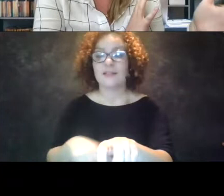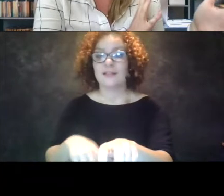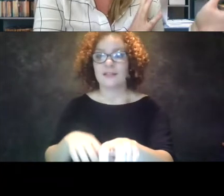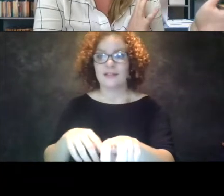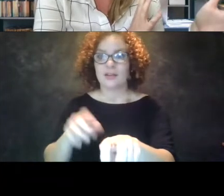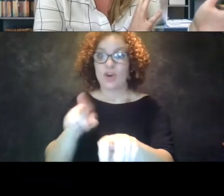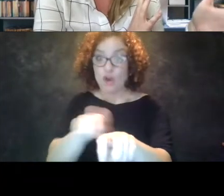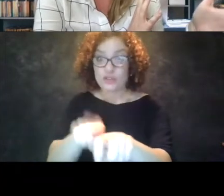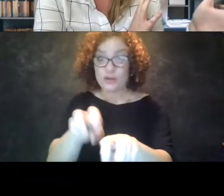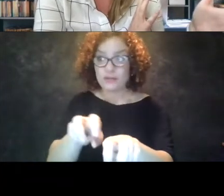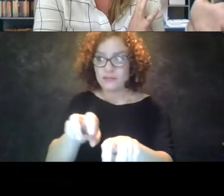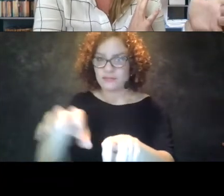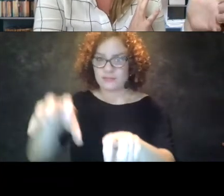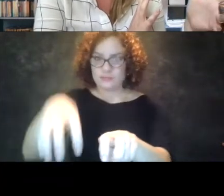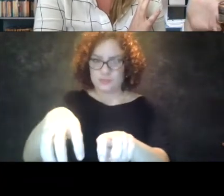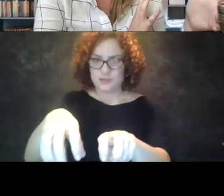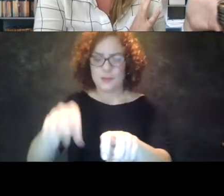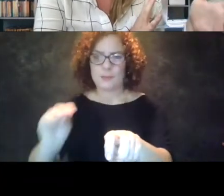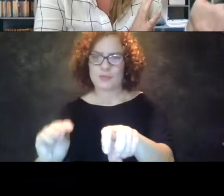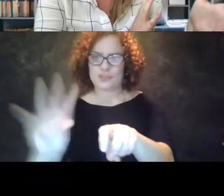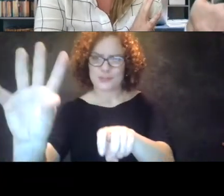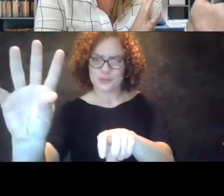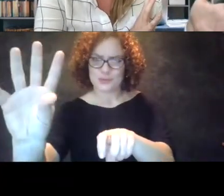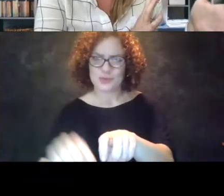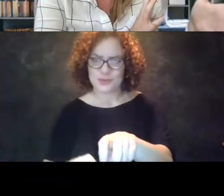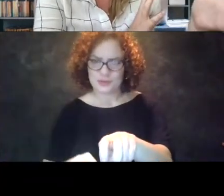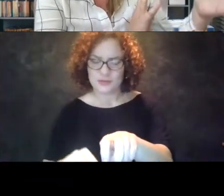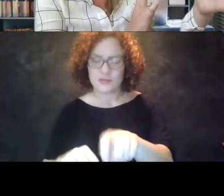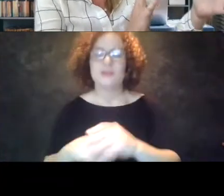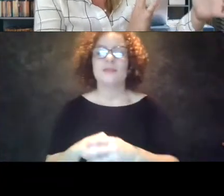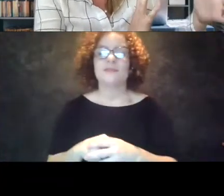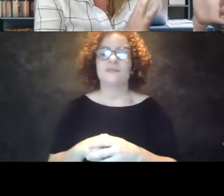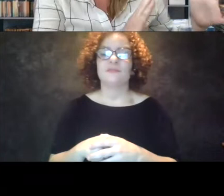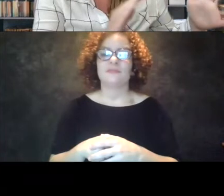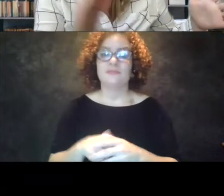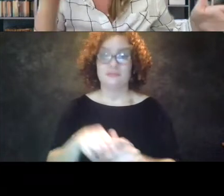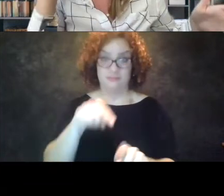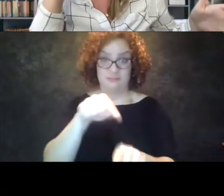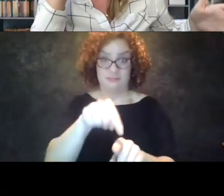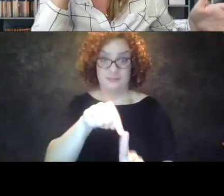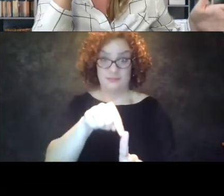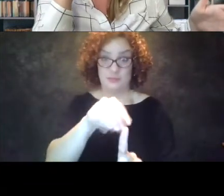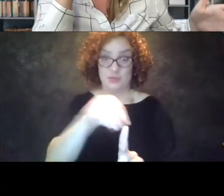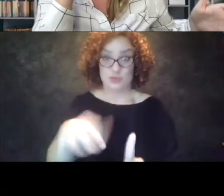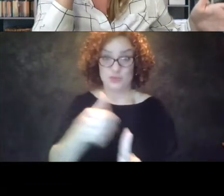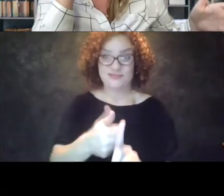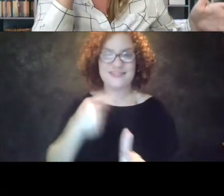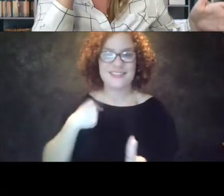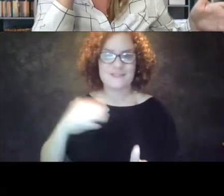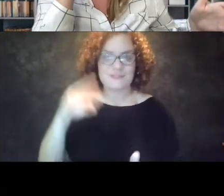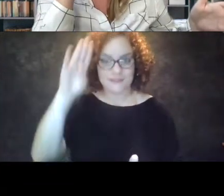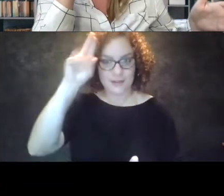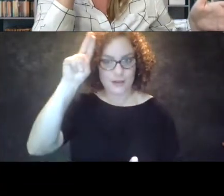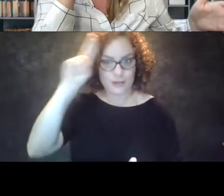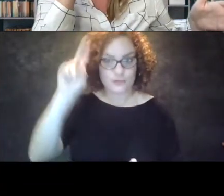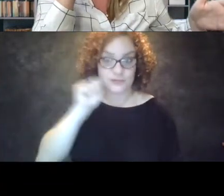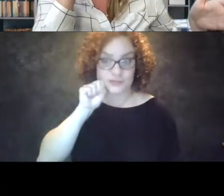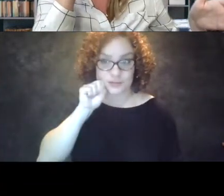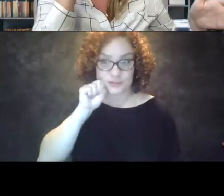is also front and center. And this student had Usher Syndrome and wore hearing aids or